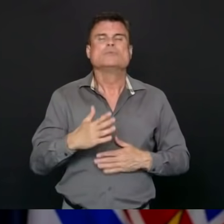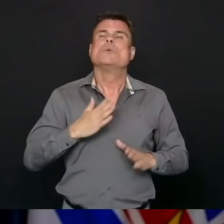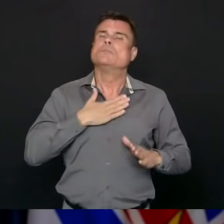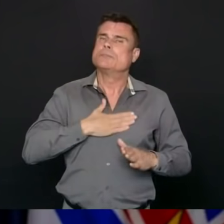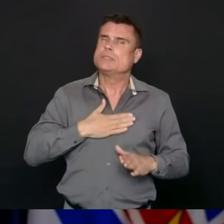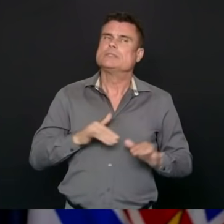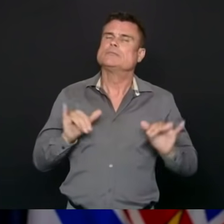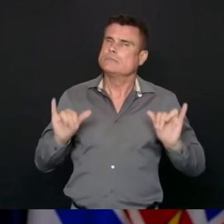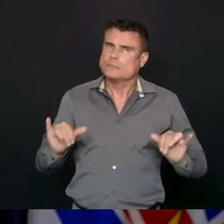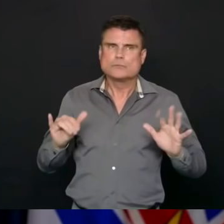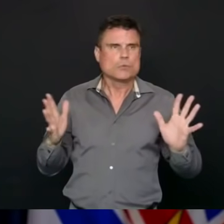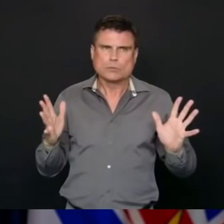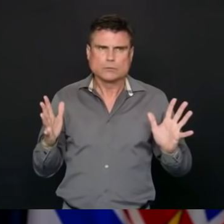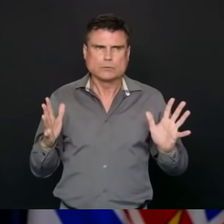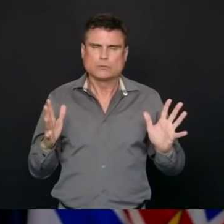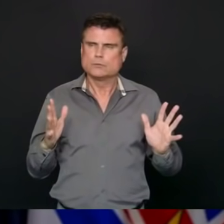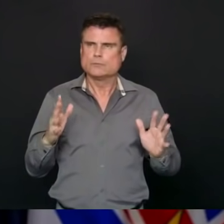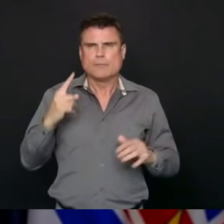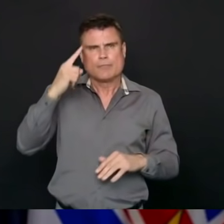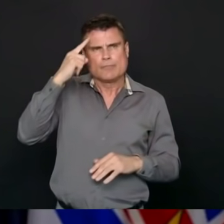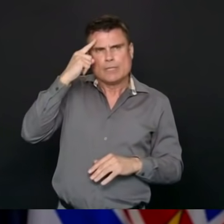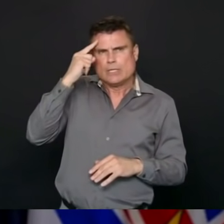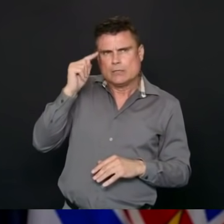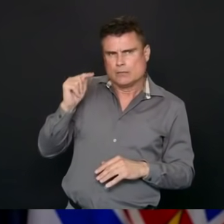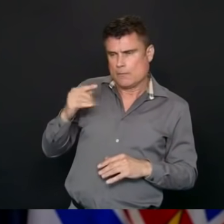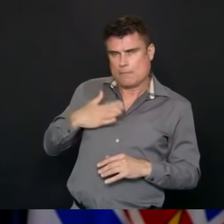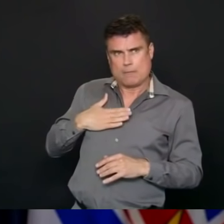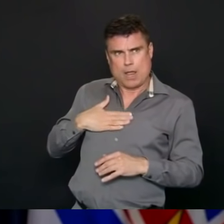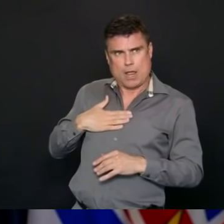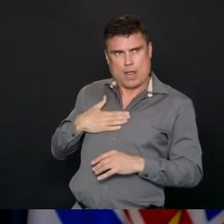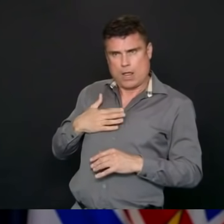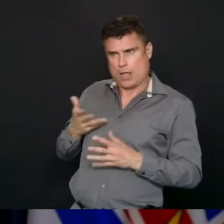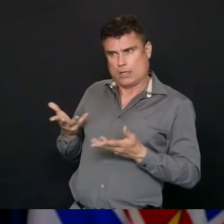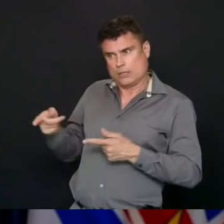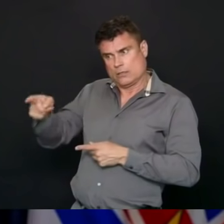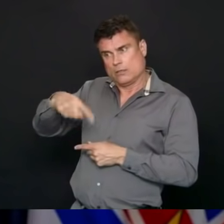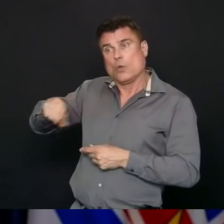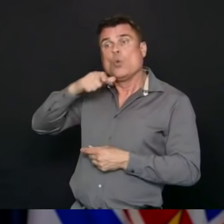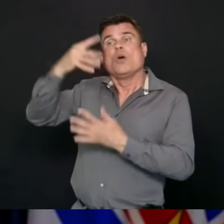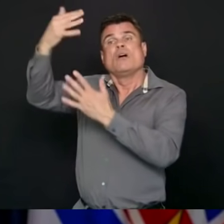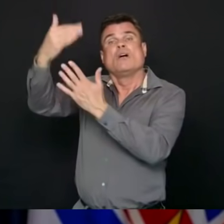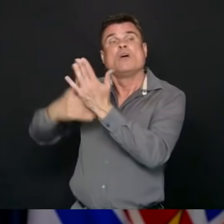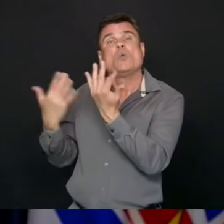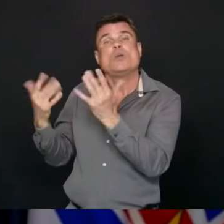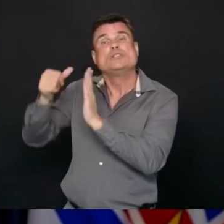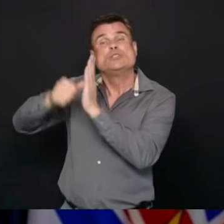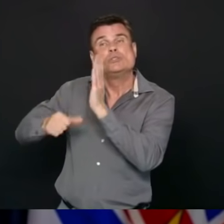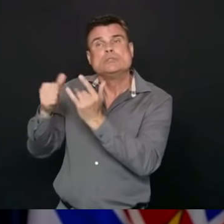for all those waiting for surgery that we do this, for all of those in long-term care, four-hour healthcare workers who have